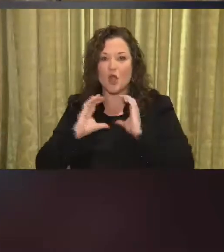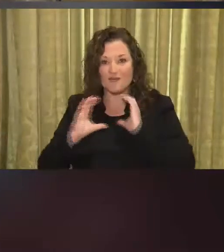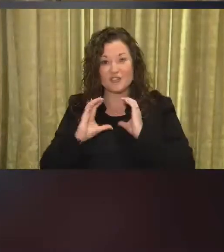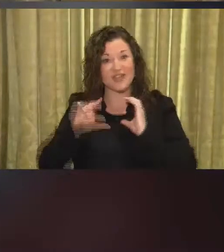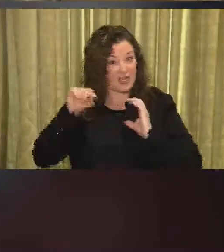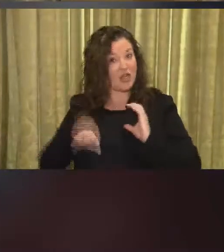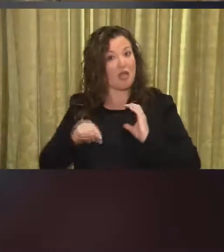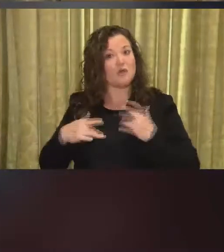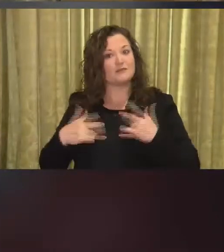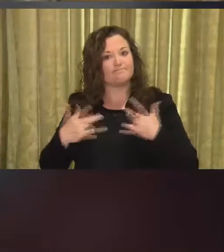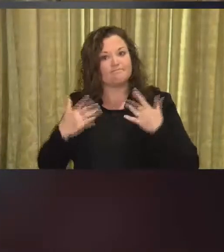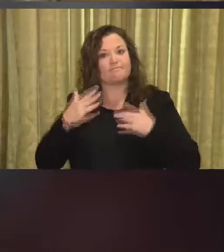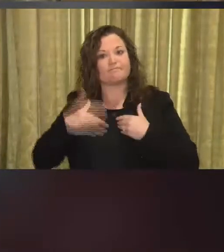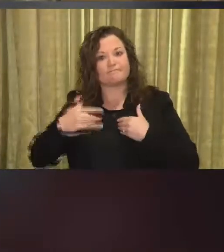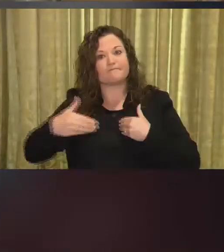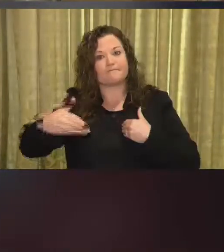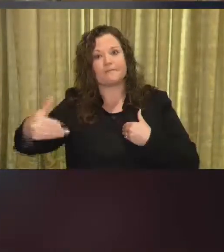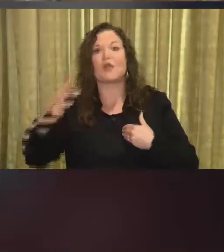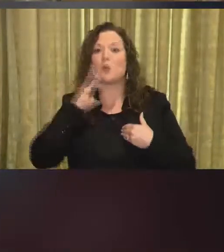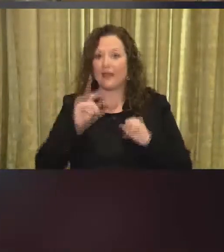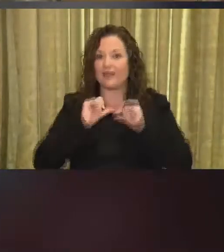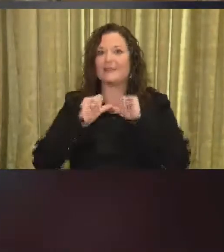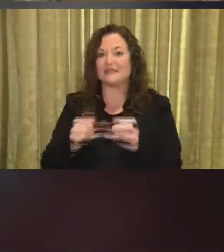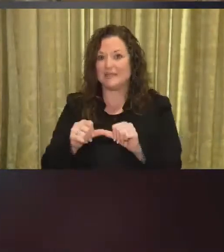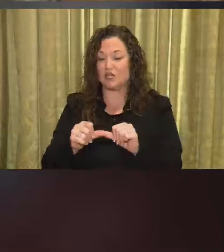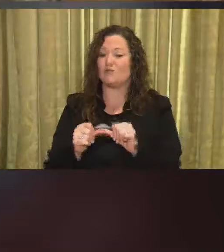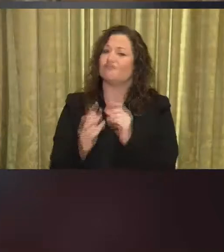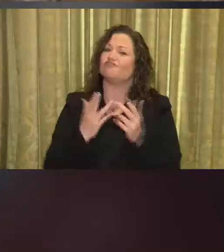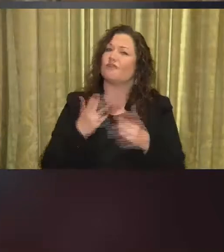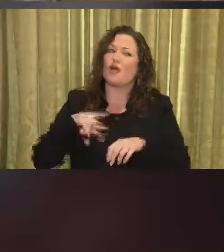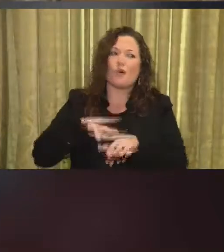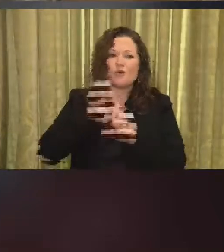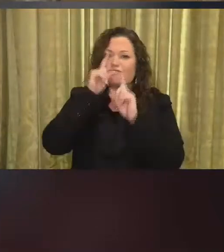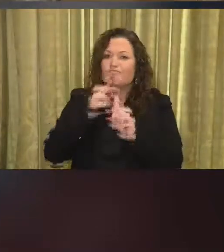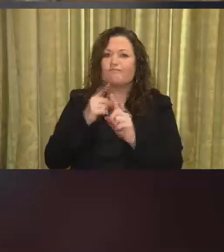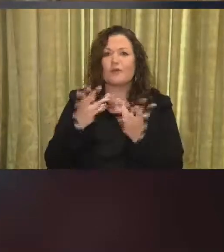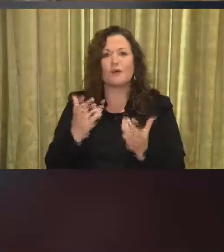And the goal is, of course, to engage our communities at the